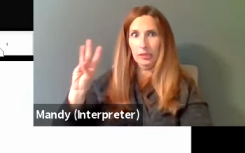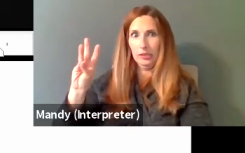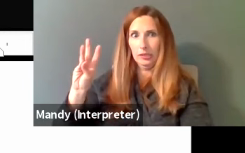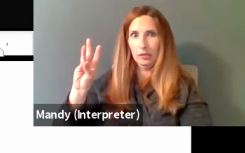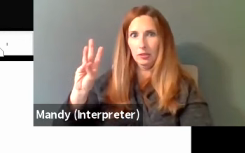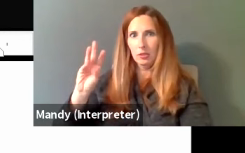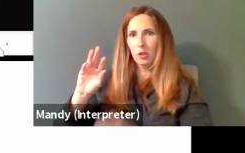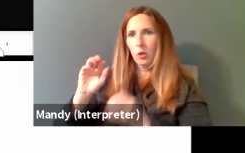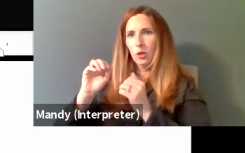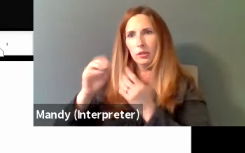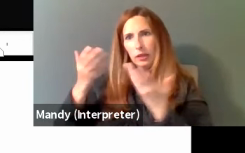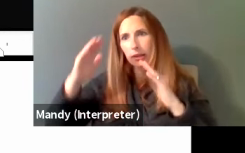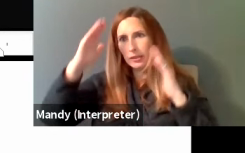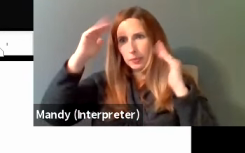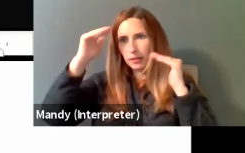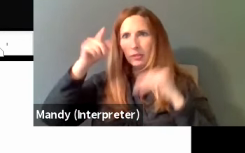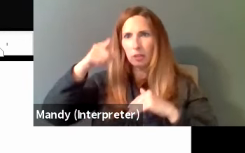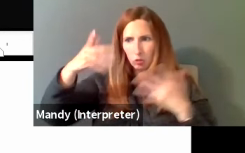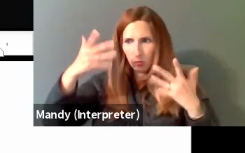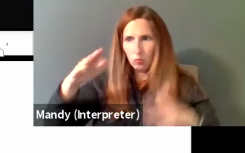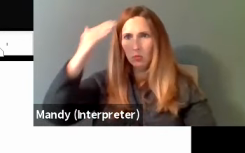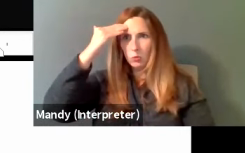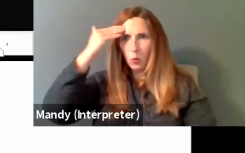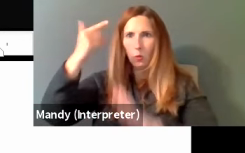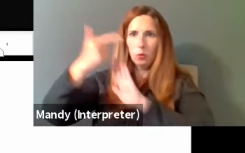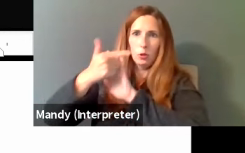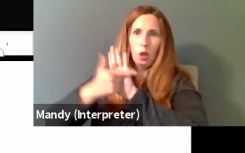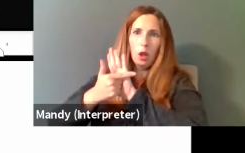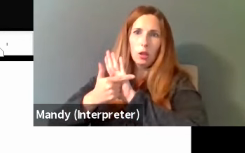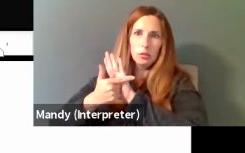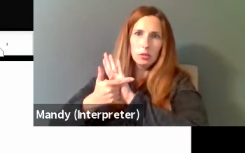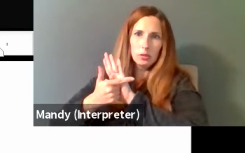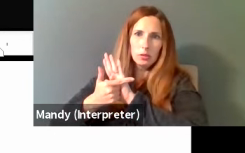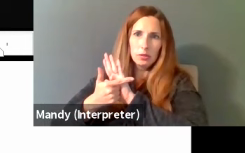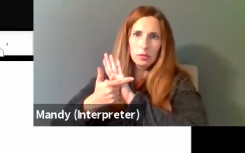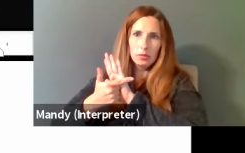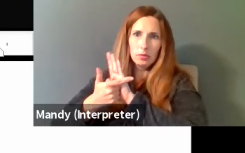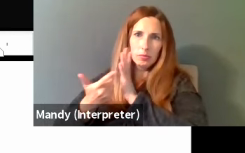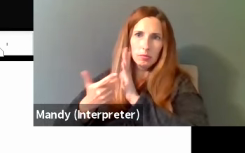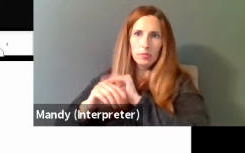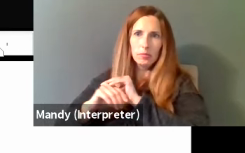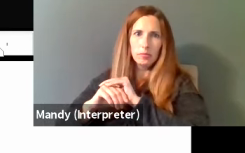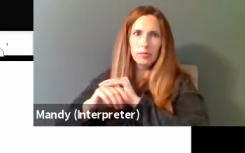it's expected that you will know the laws that support this plan.